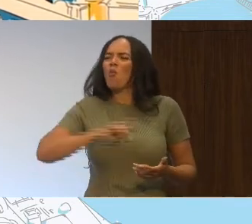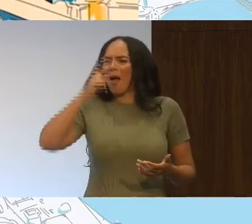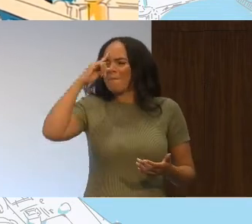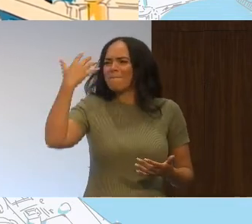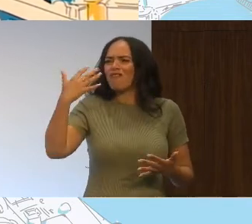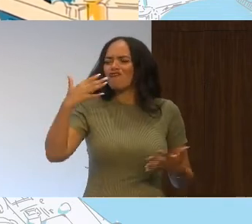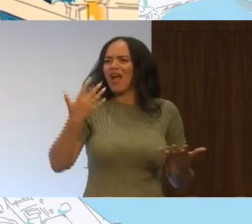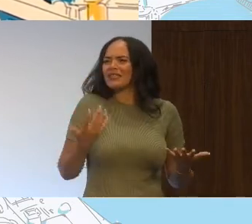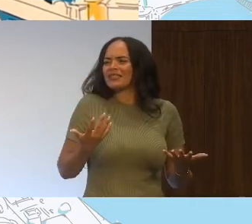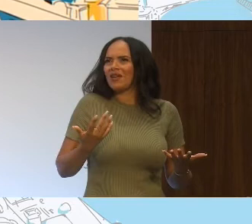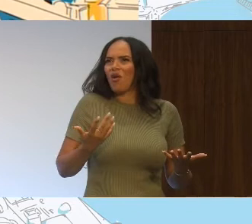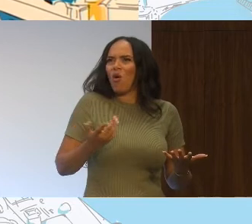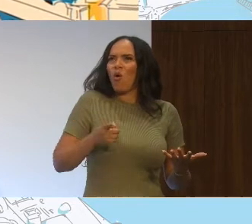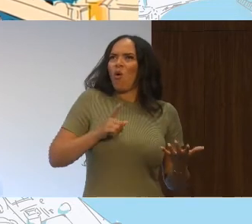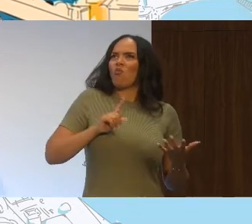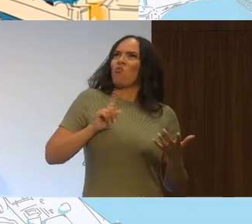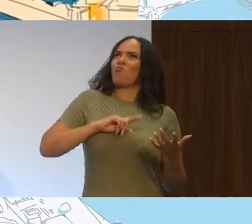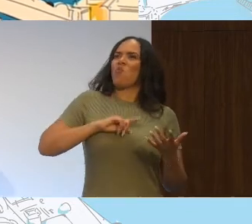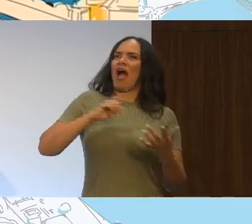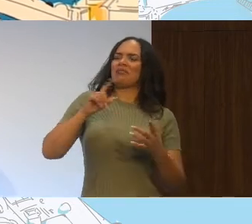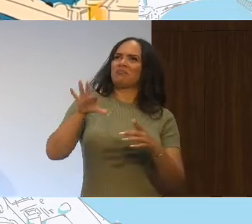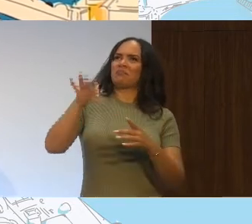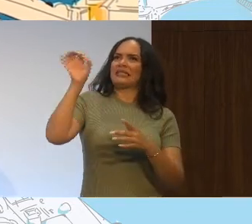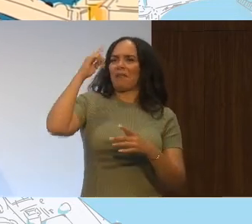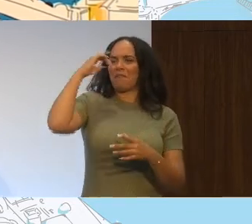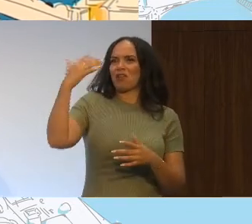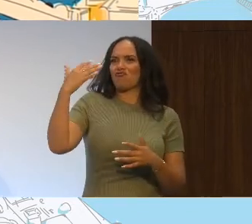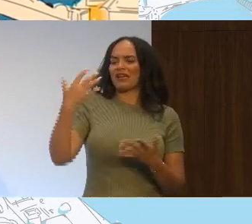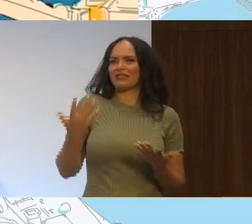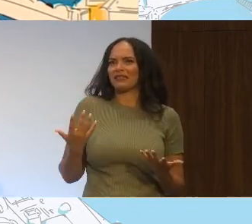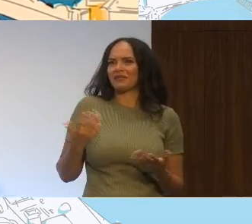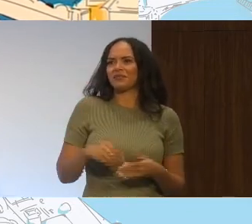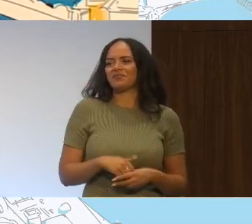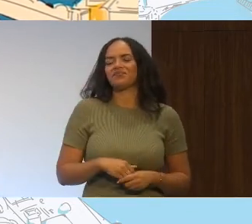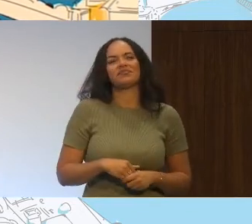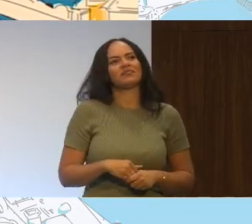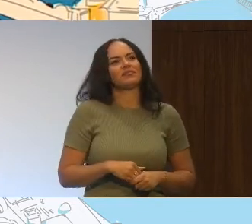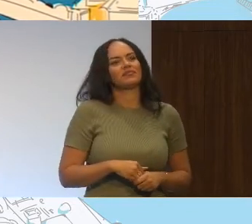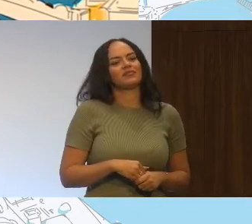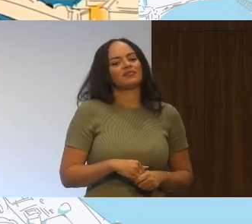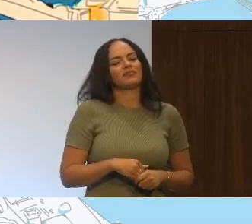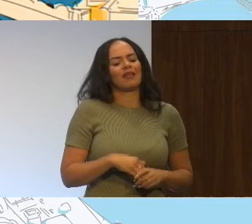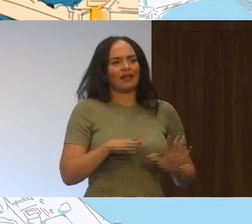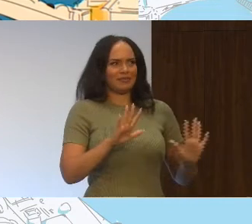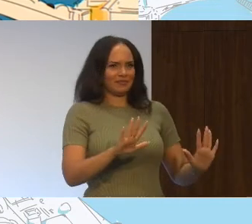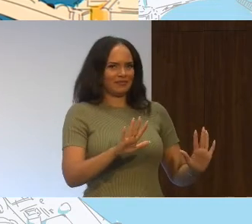you choose to come into migraine? Yeah, like, can I say something before I answer the question.